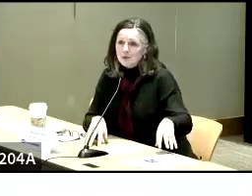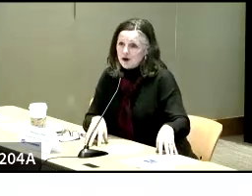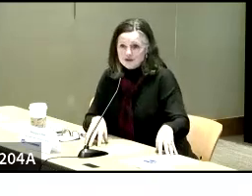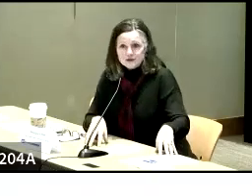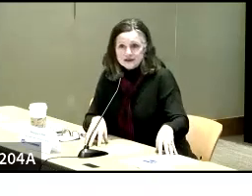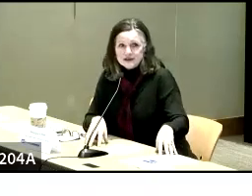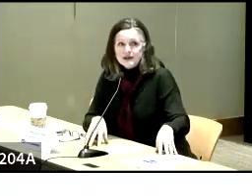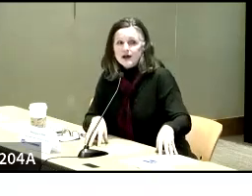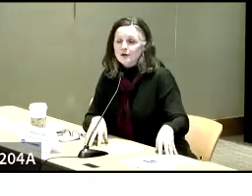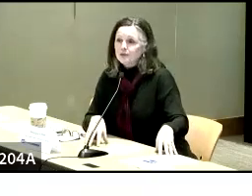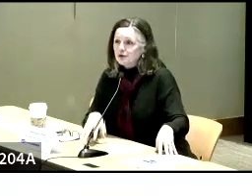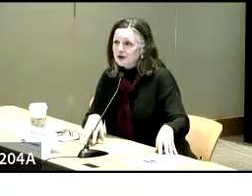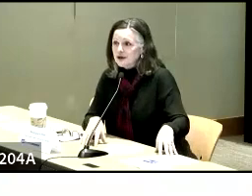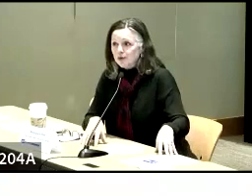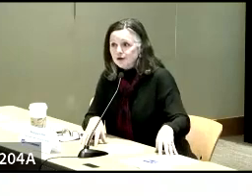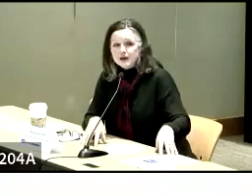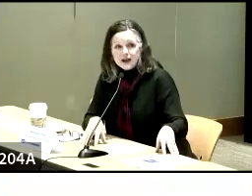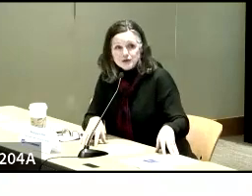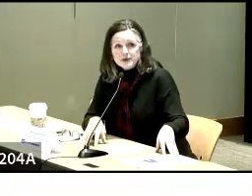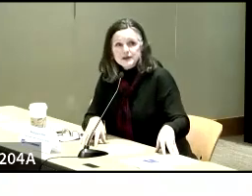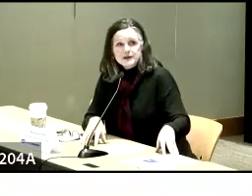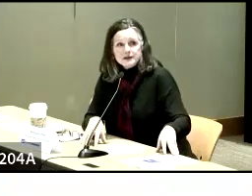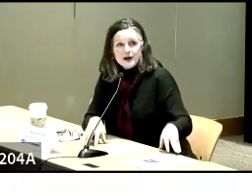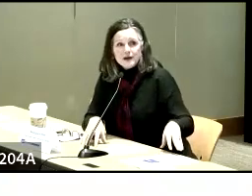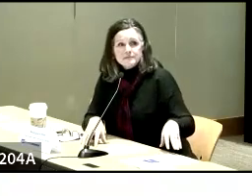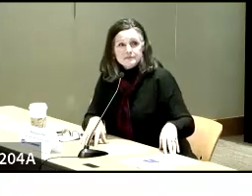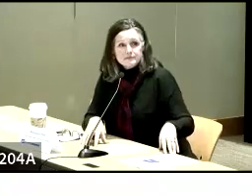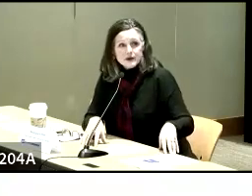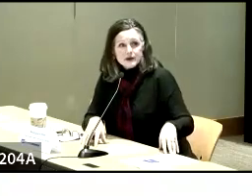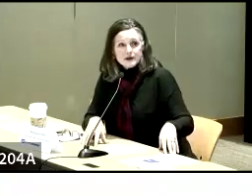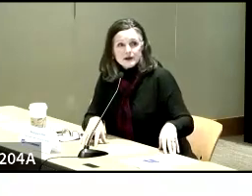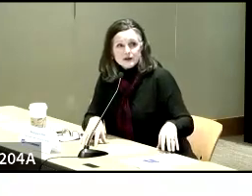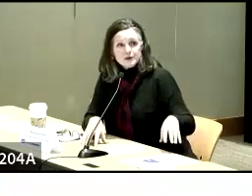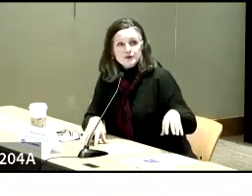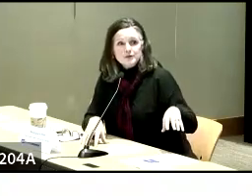But we also need community and partner engagement experts.